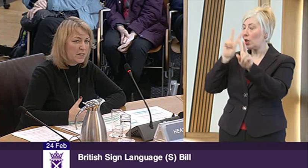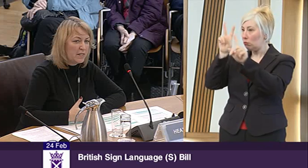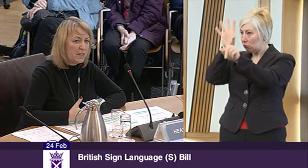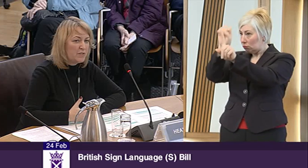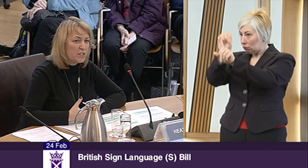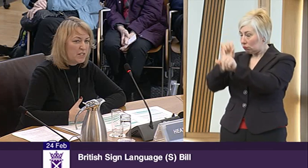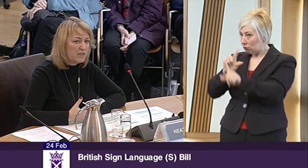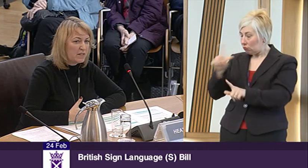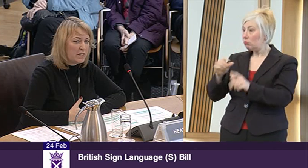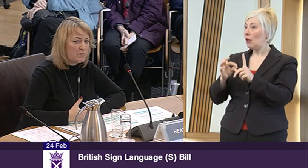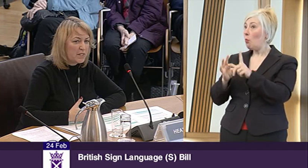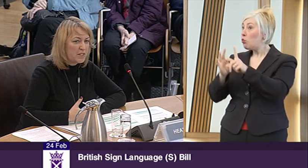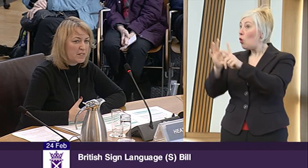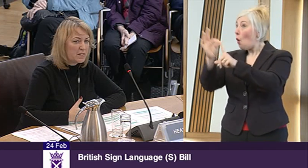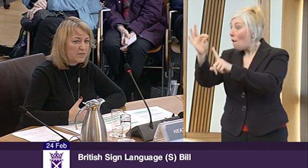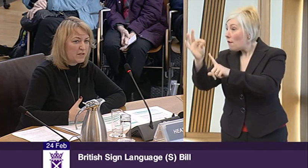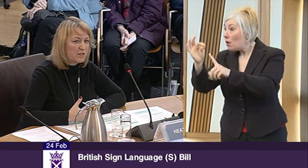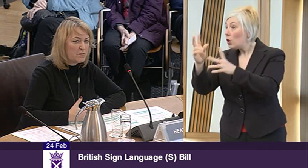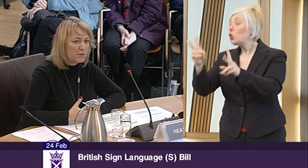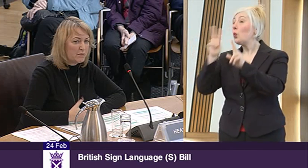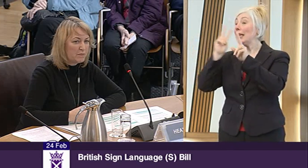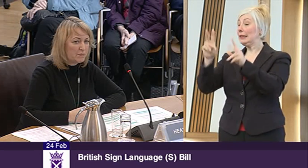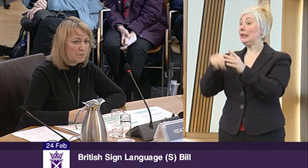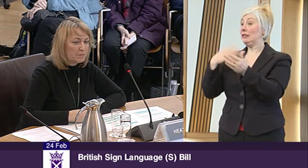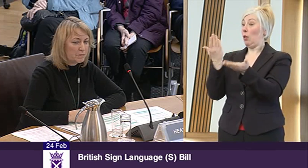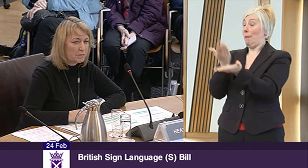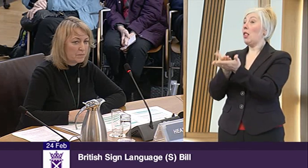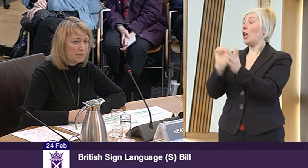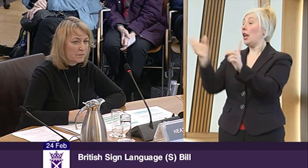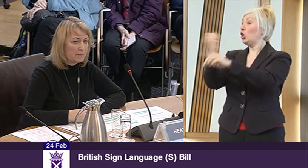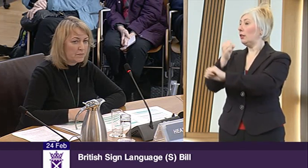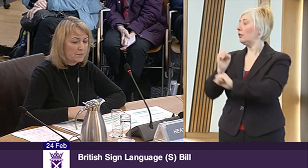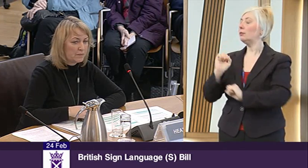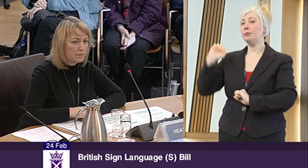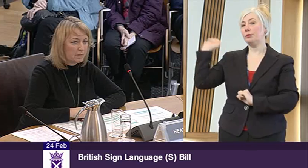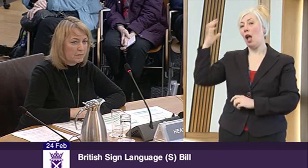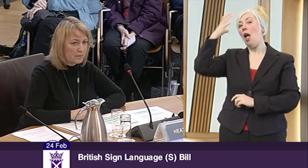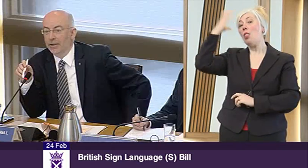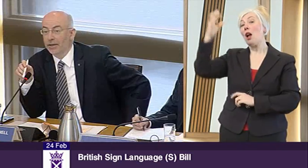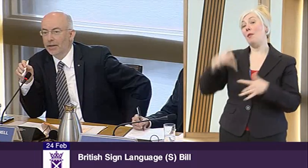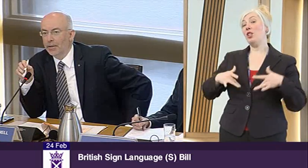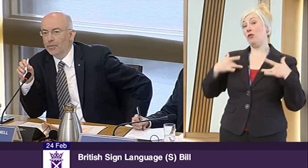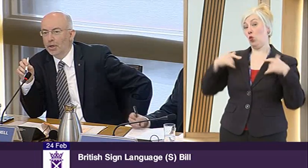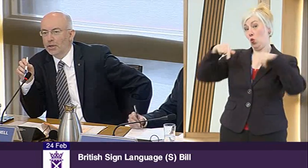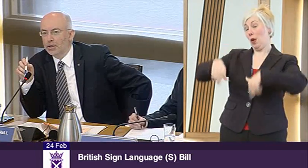progress. The Convener: The Government’s response to the bill is that there should be a national